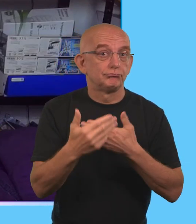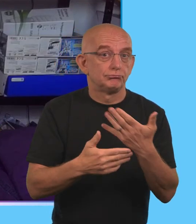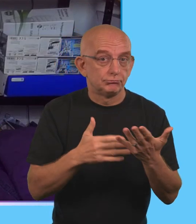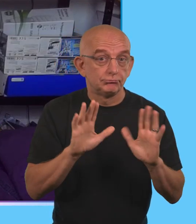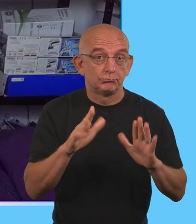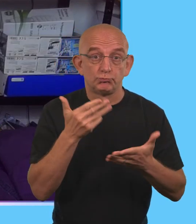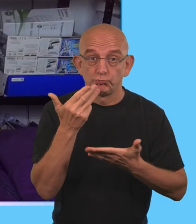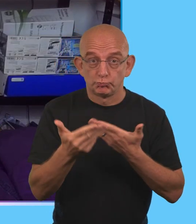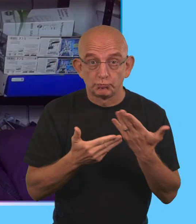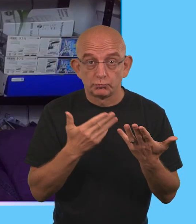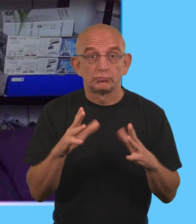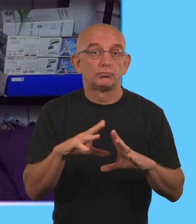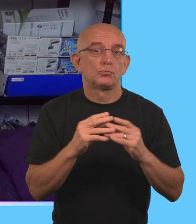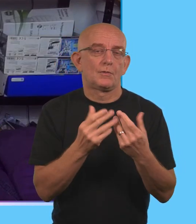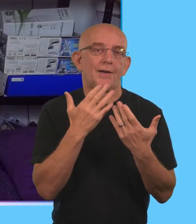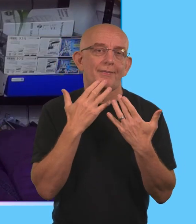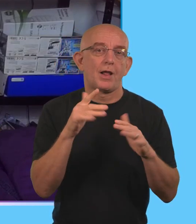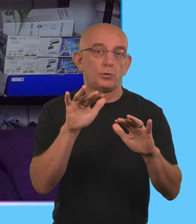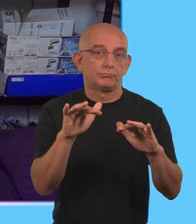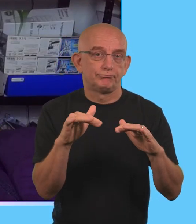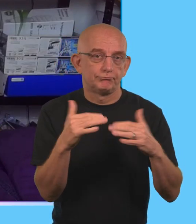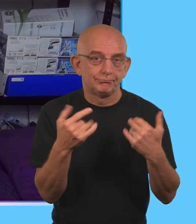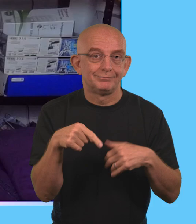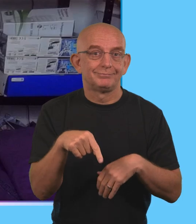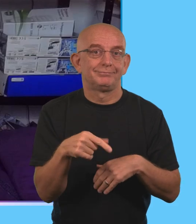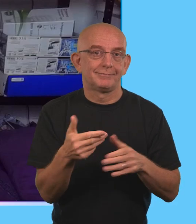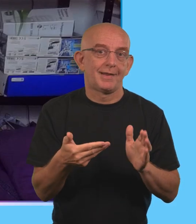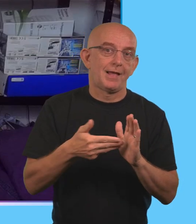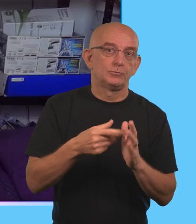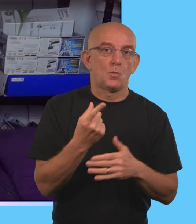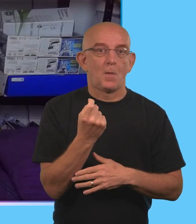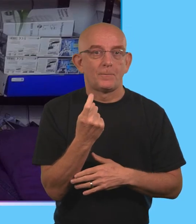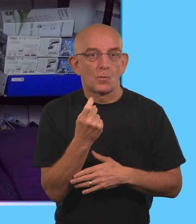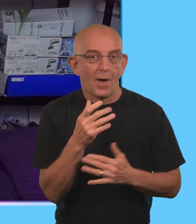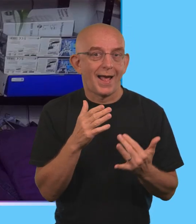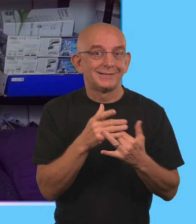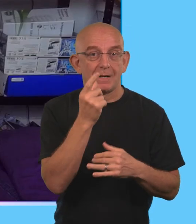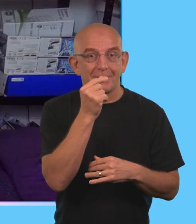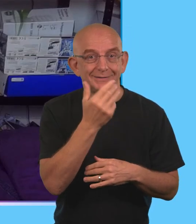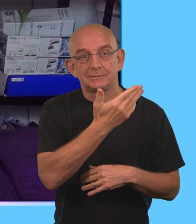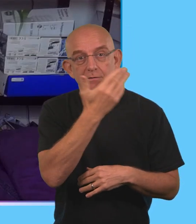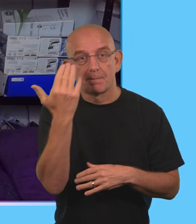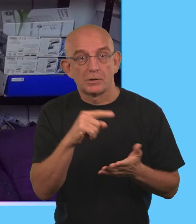With that said, thank you all so much for tuning in to another Access-Ability Summer Showcase.